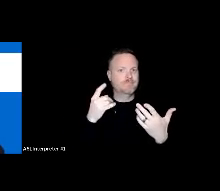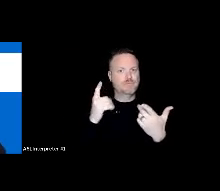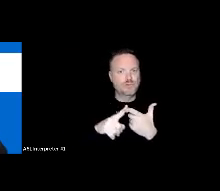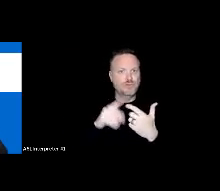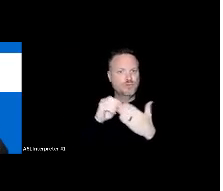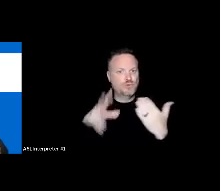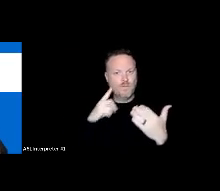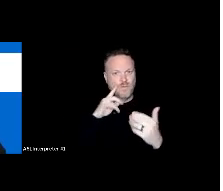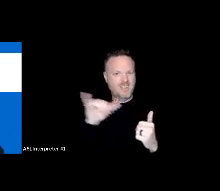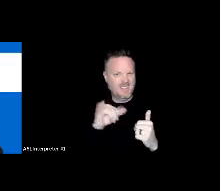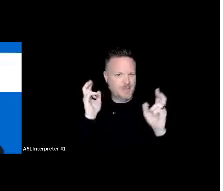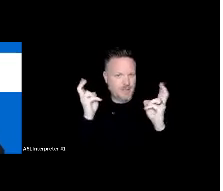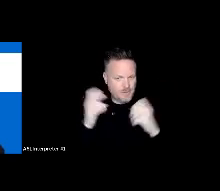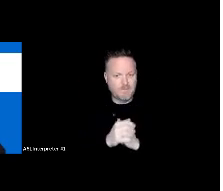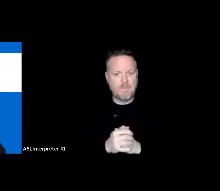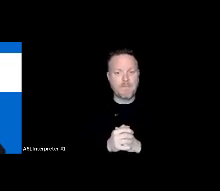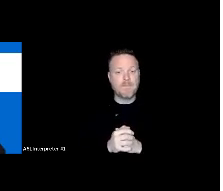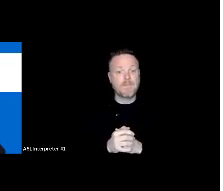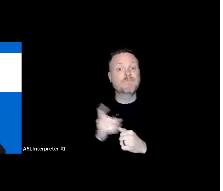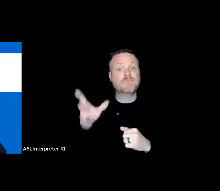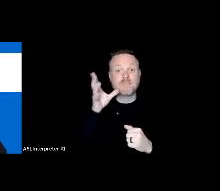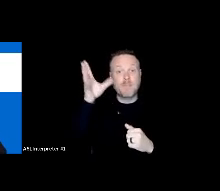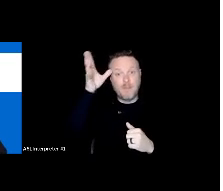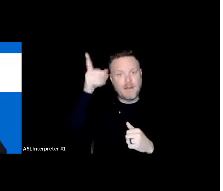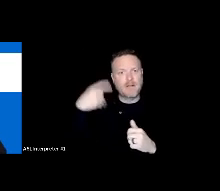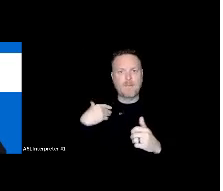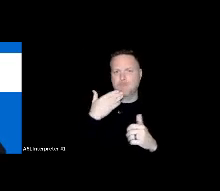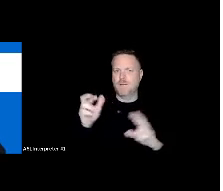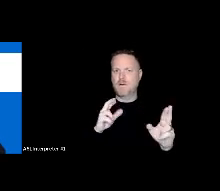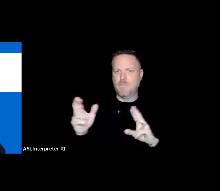This way, the parent is better prepared to assist the student.